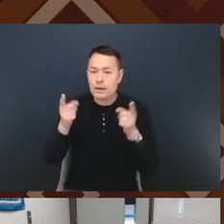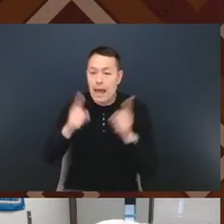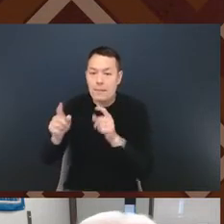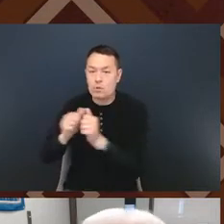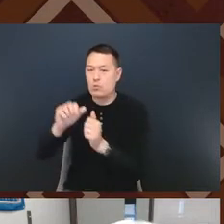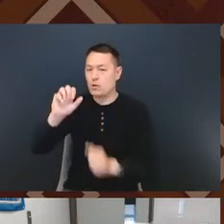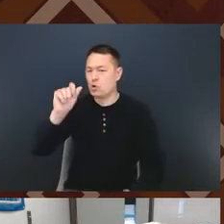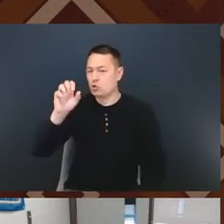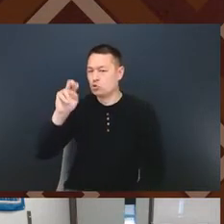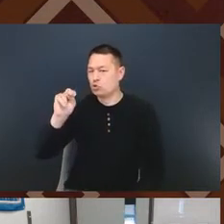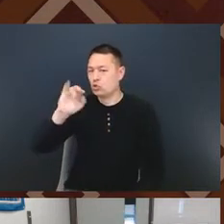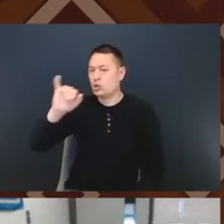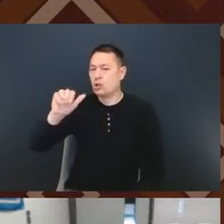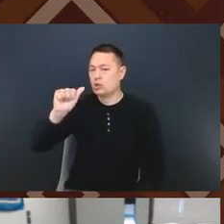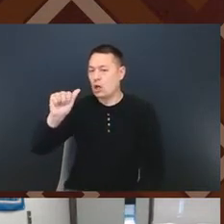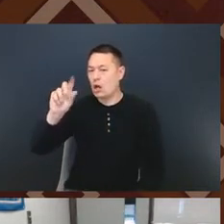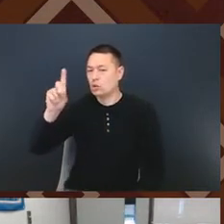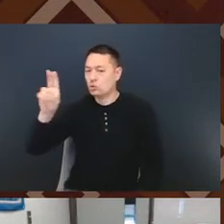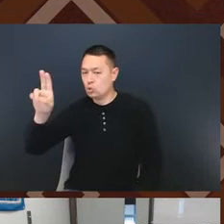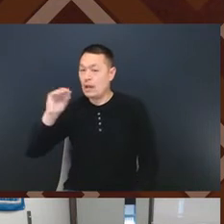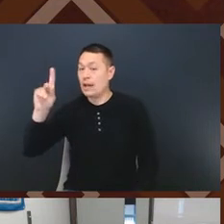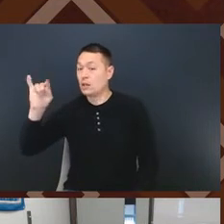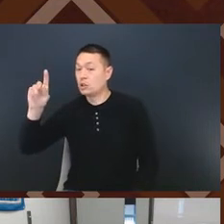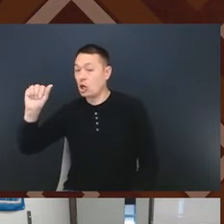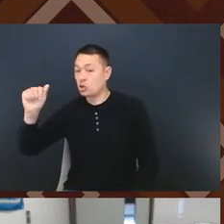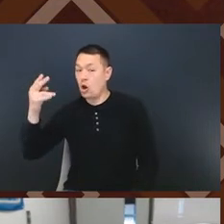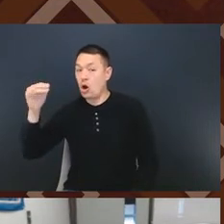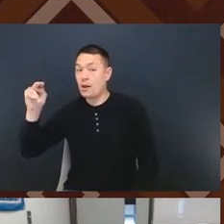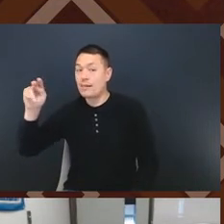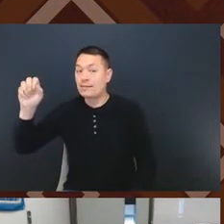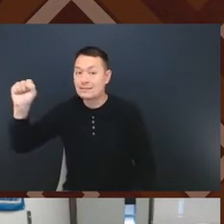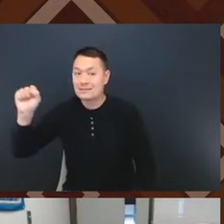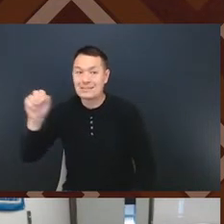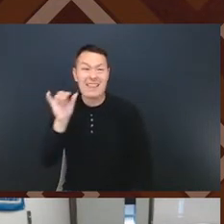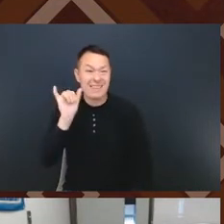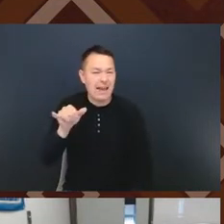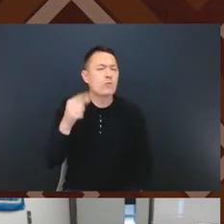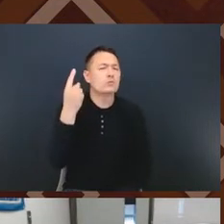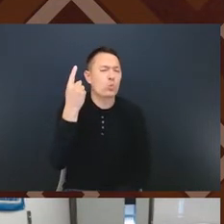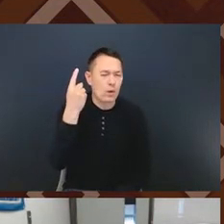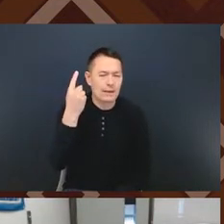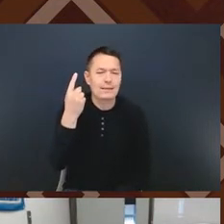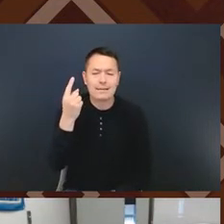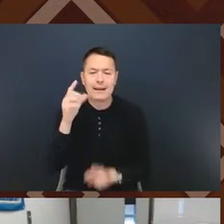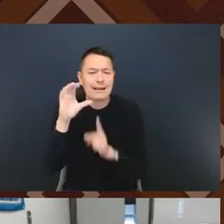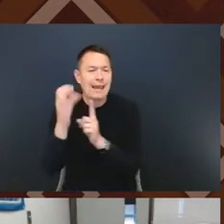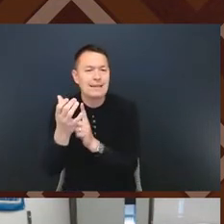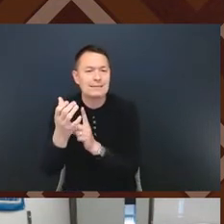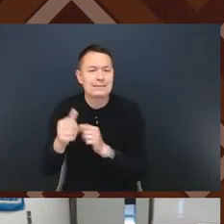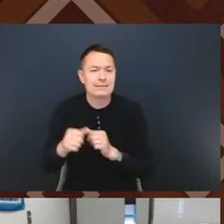And Latasha Harlins which was again, one of these one of these cases that that really stoked